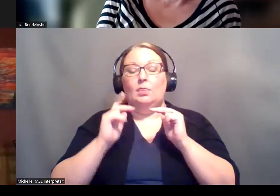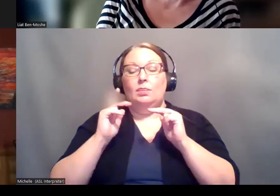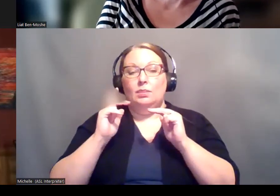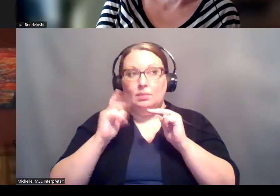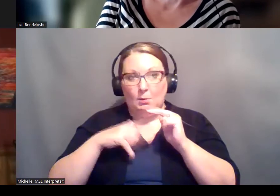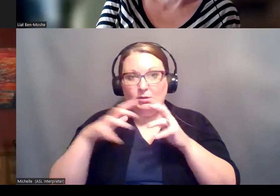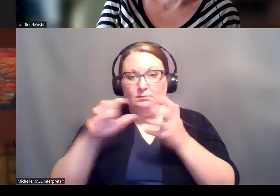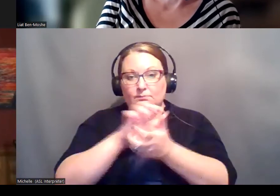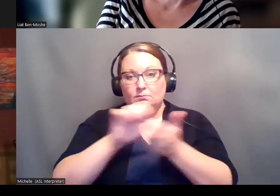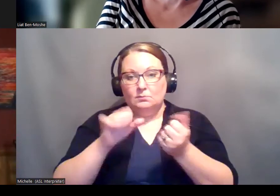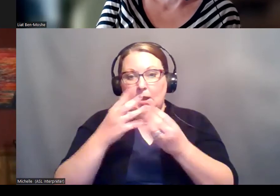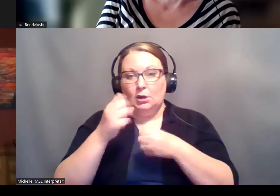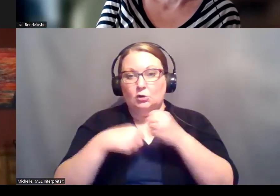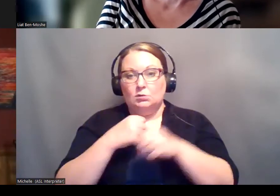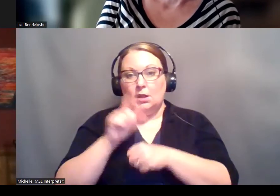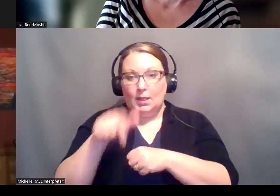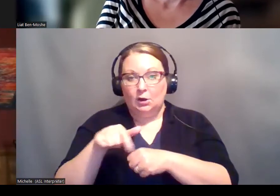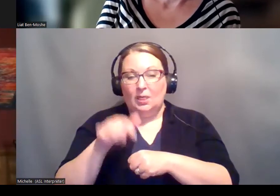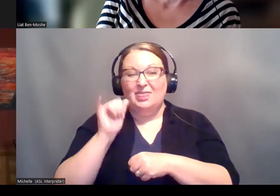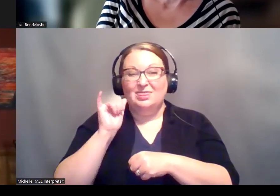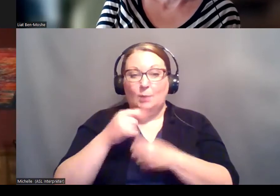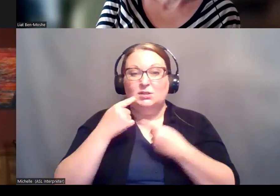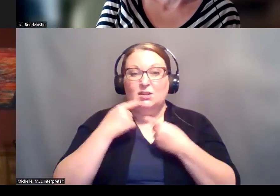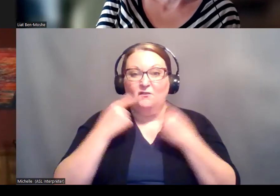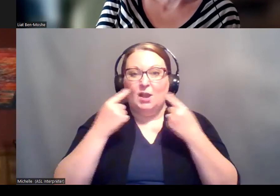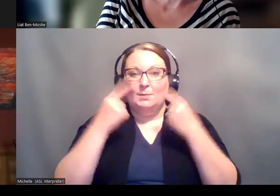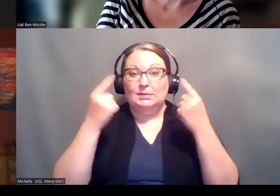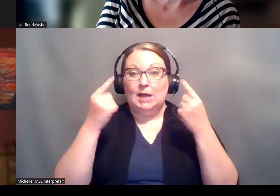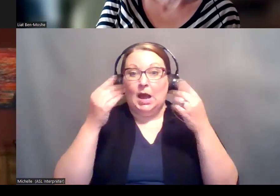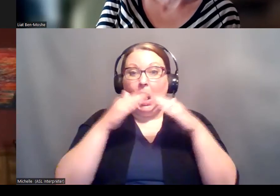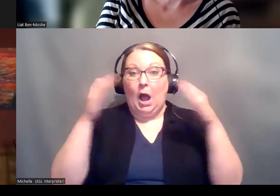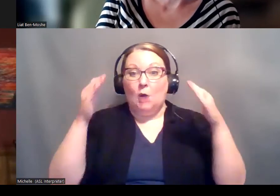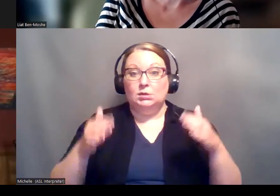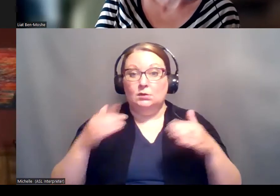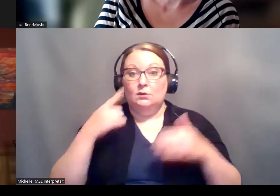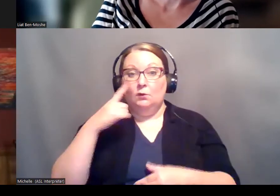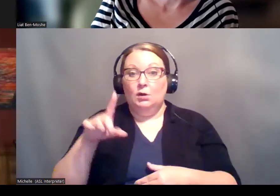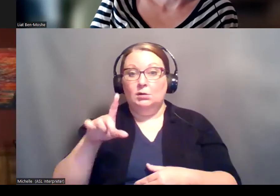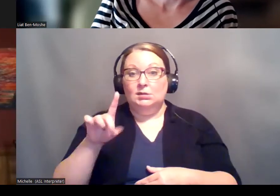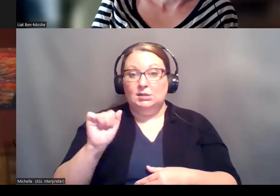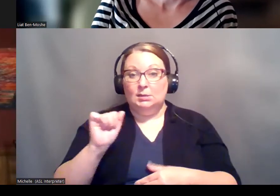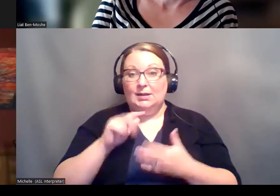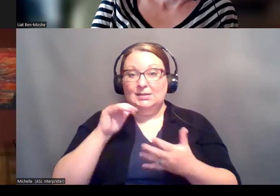And the Hoople Building was the famous housing for the Disability Studies program.